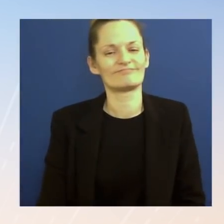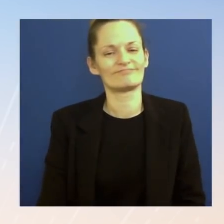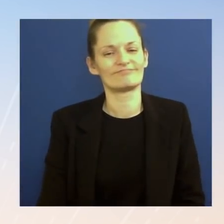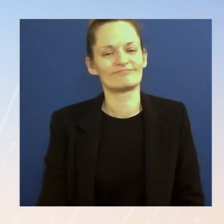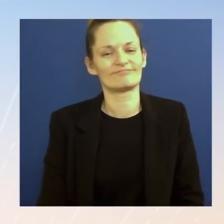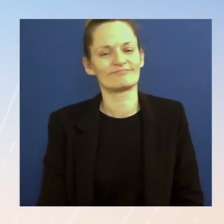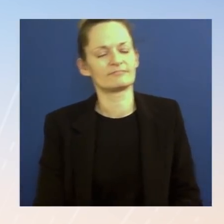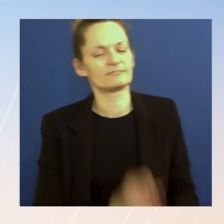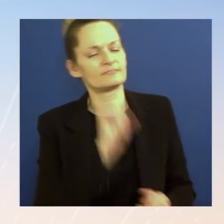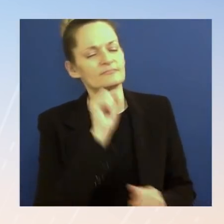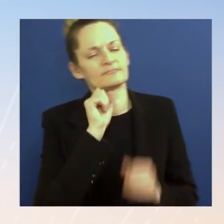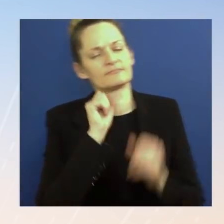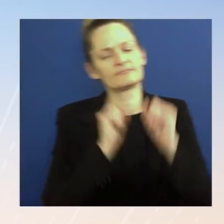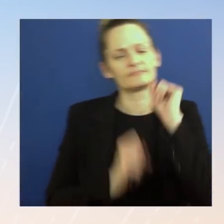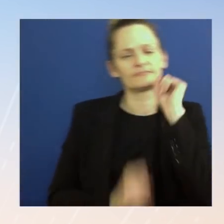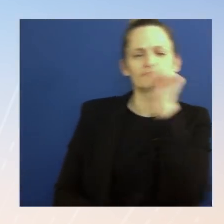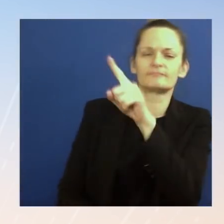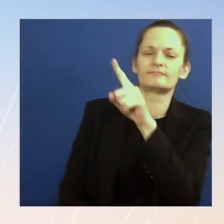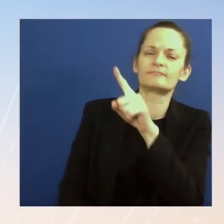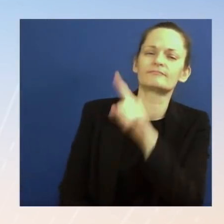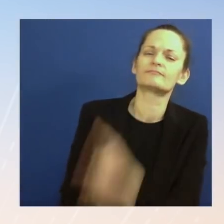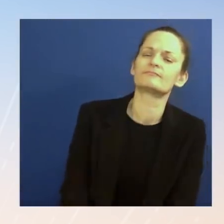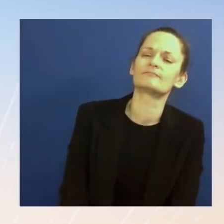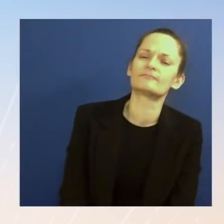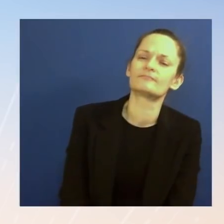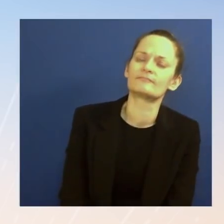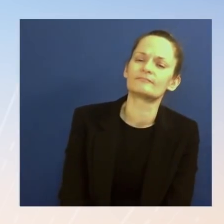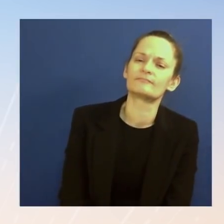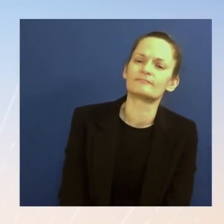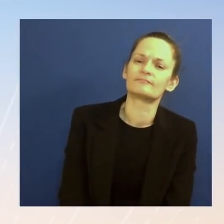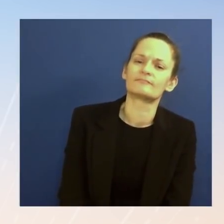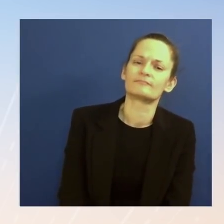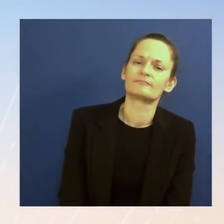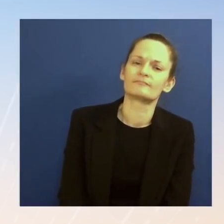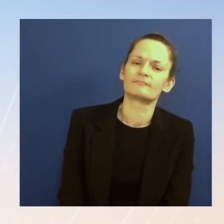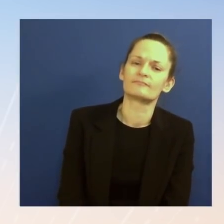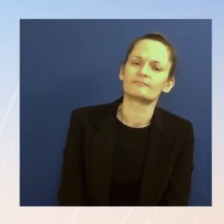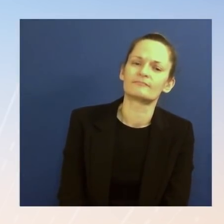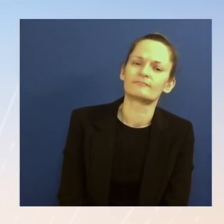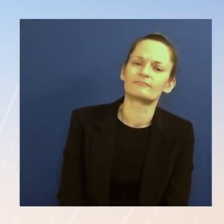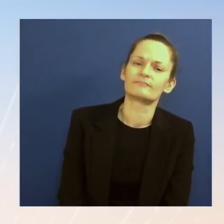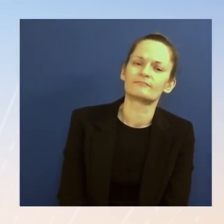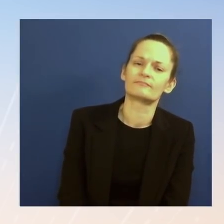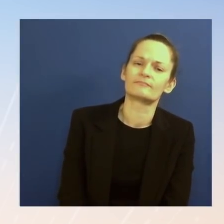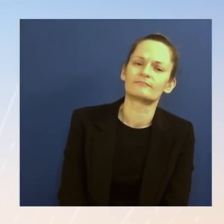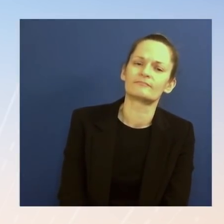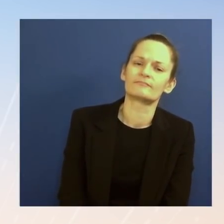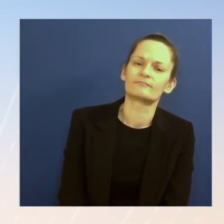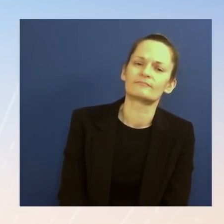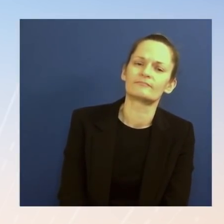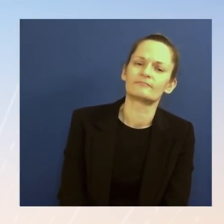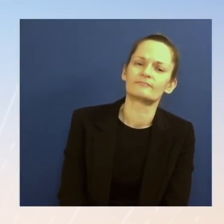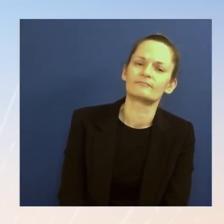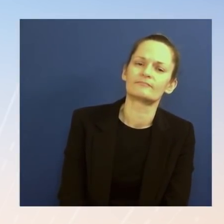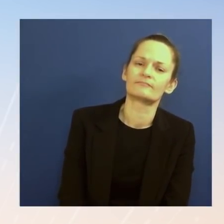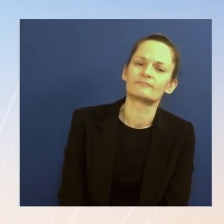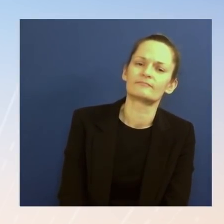Could you let the Japanese government know that the Security Treaty will be honored? And then second, for those of us